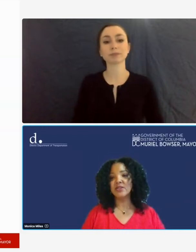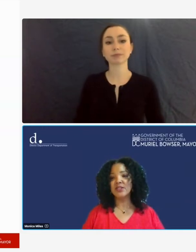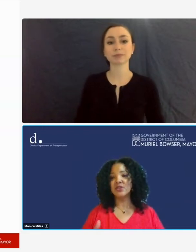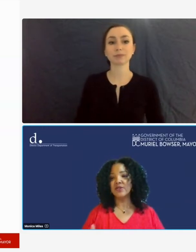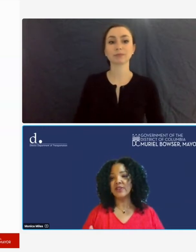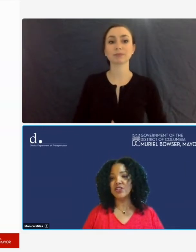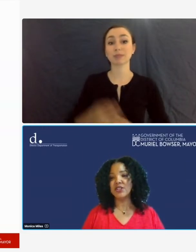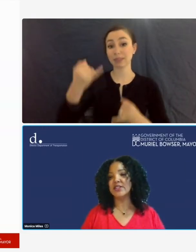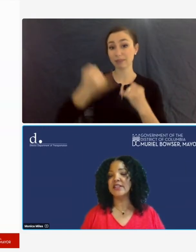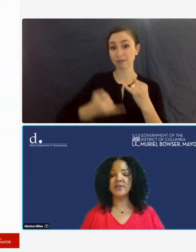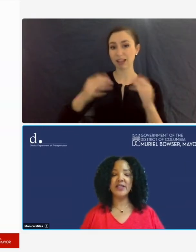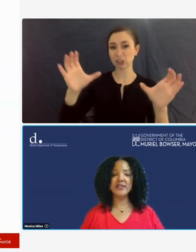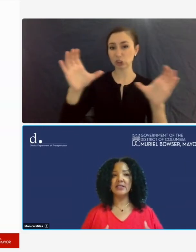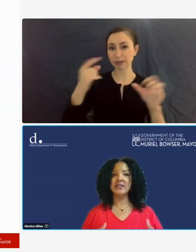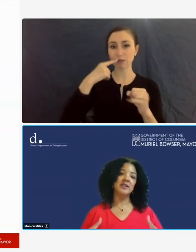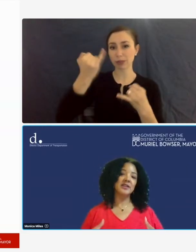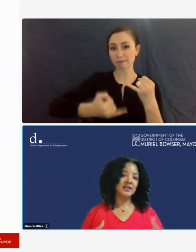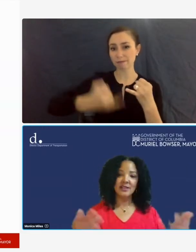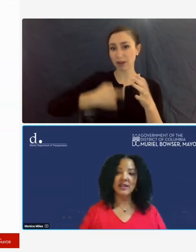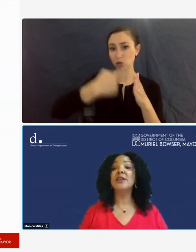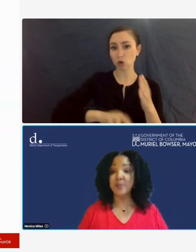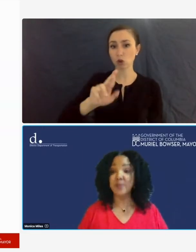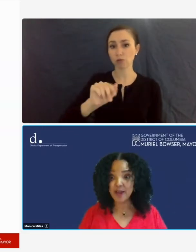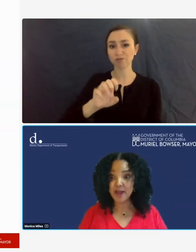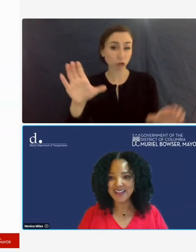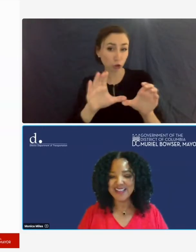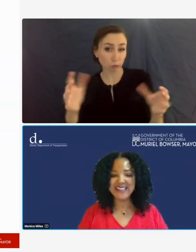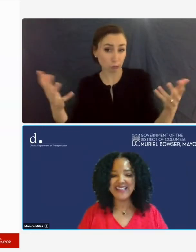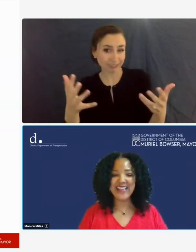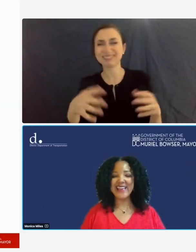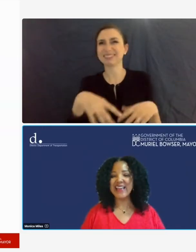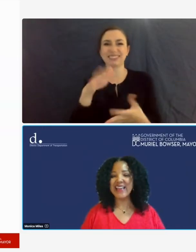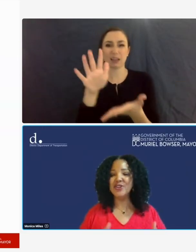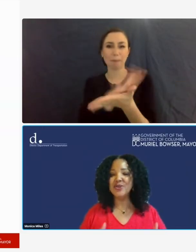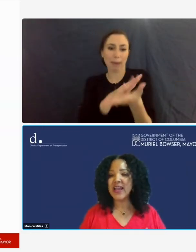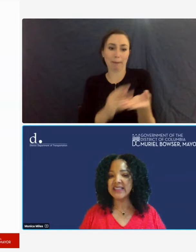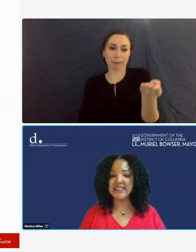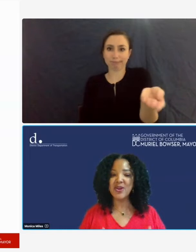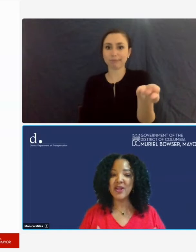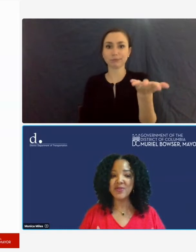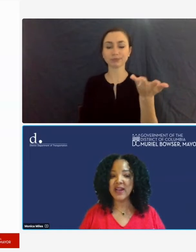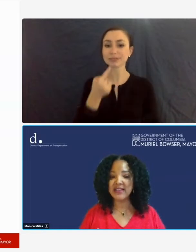the certification is it's basically a piece of paper saying that you as the authorized